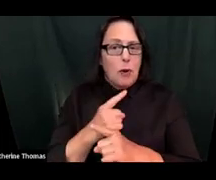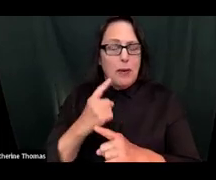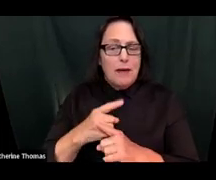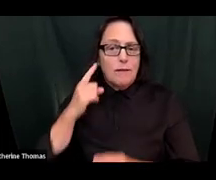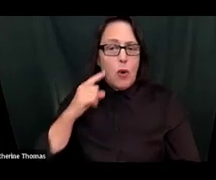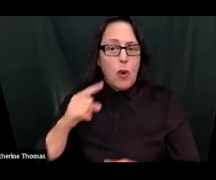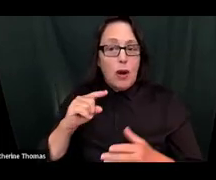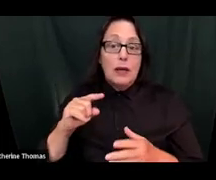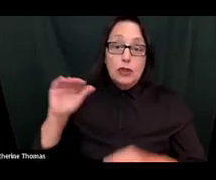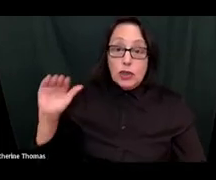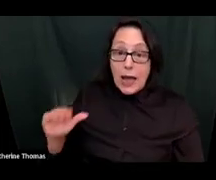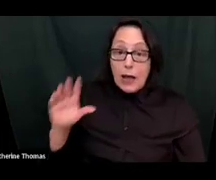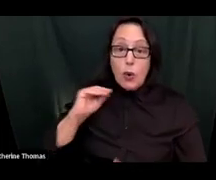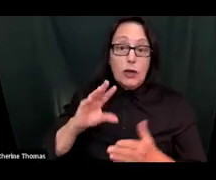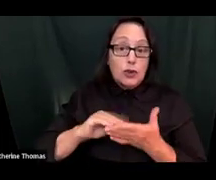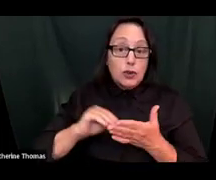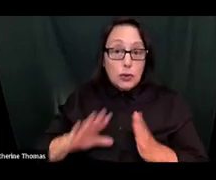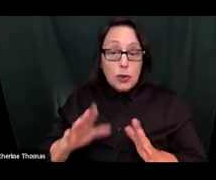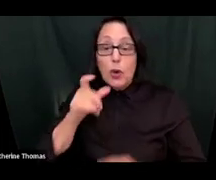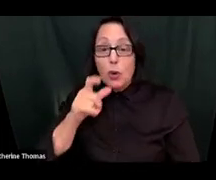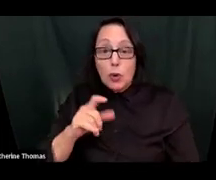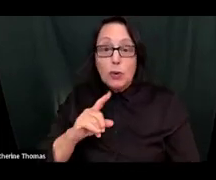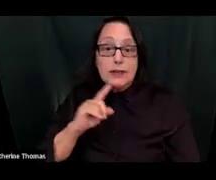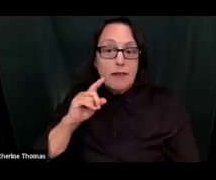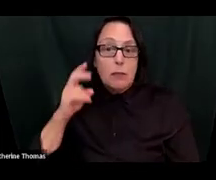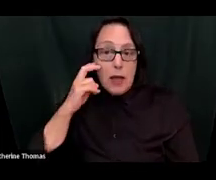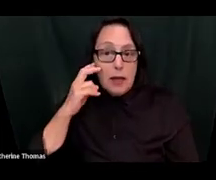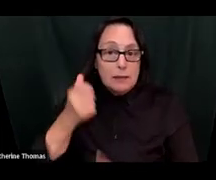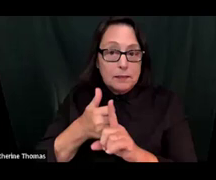student with death blindness. But before we do we want to make sure that we have